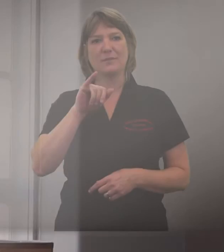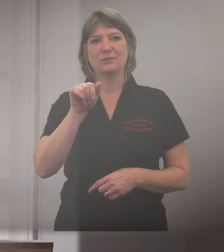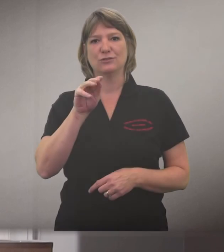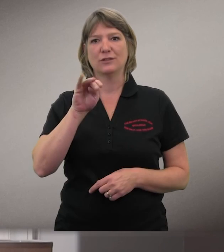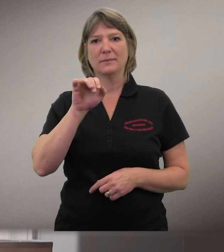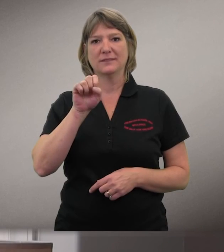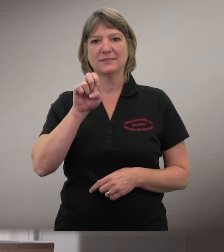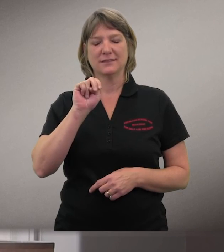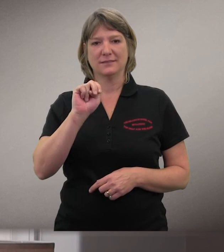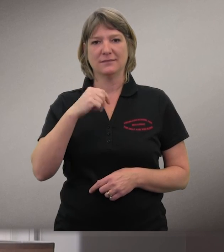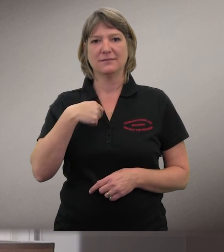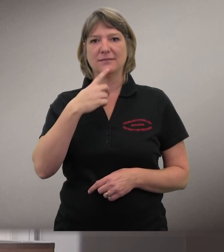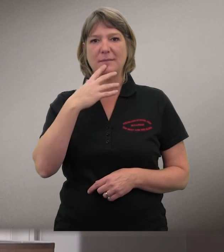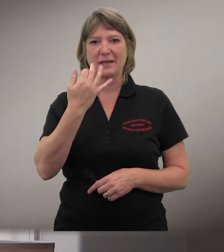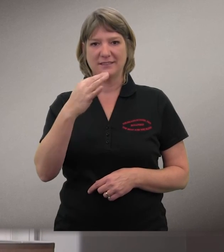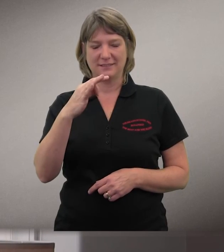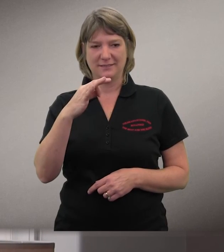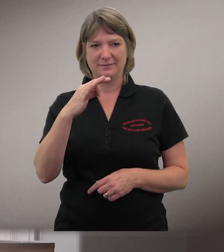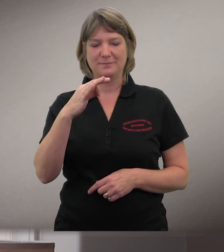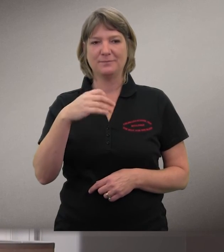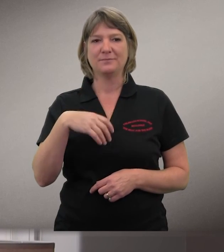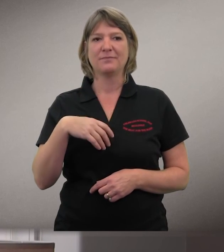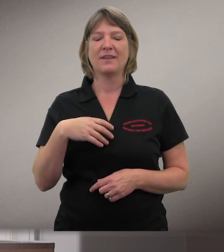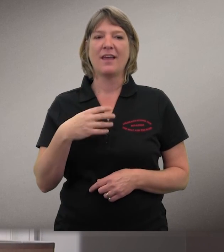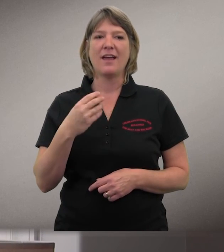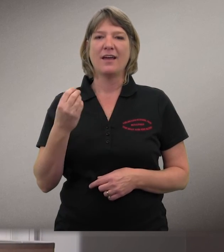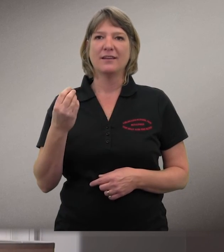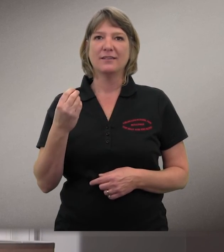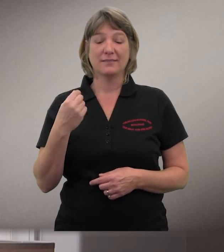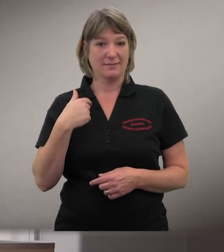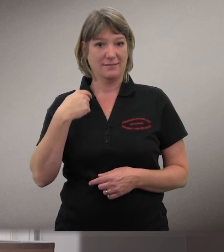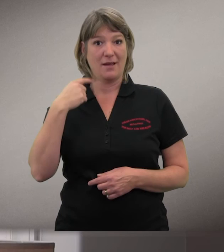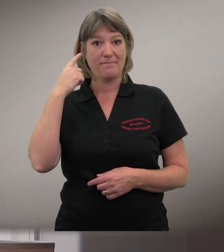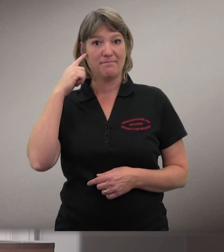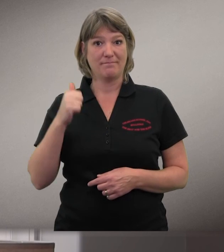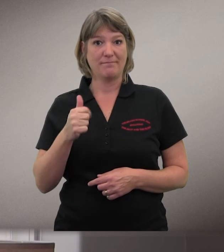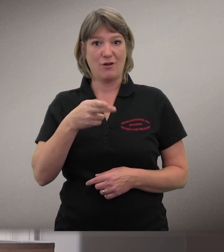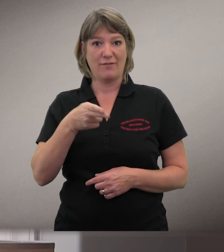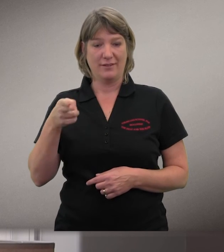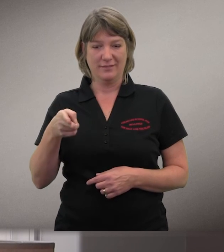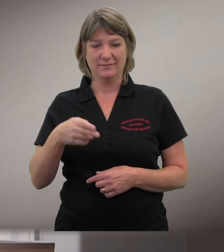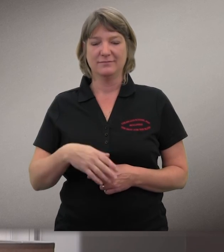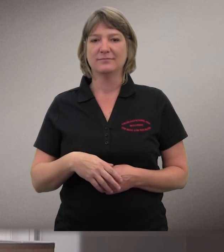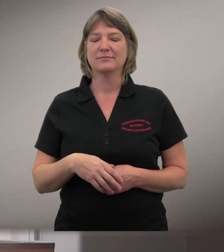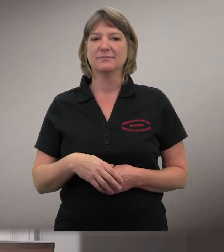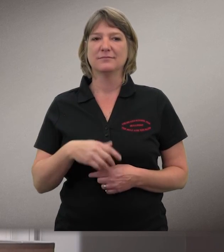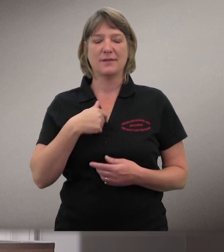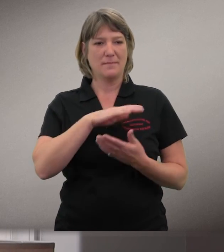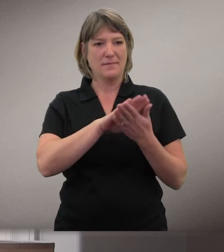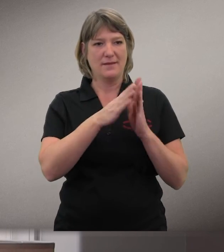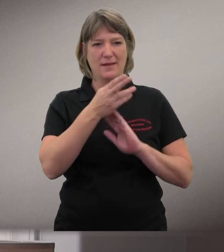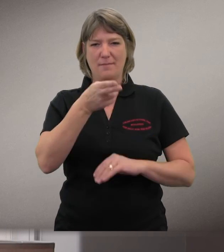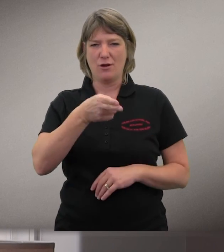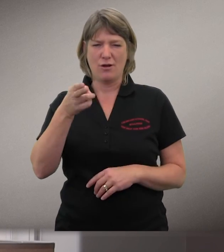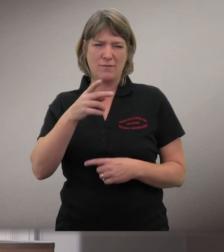I'm Jamison, and I'm 19 years old, and I'm hard of hearing. I became hard of hearing